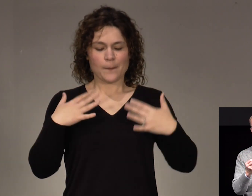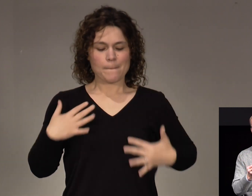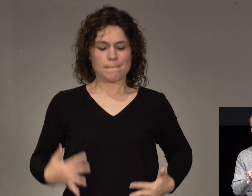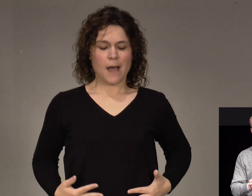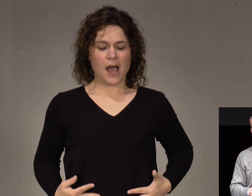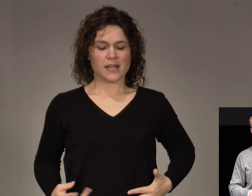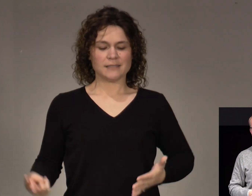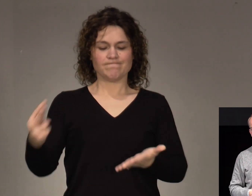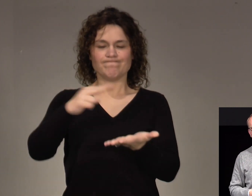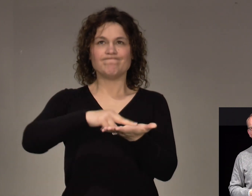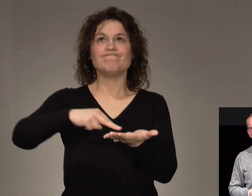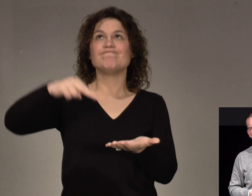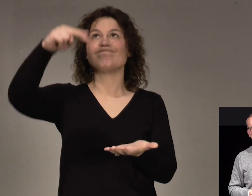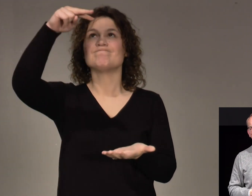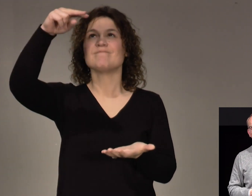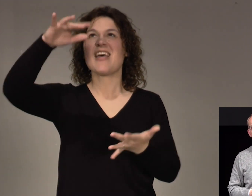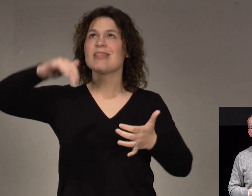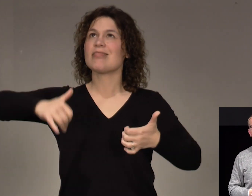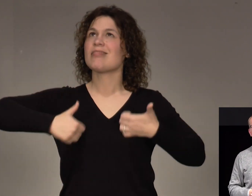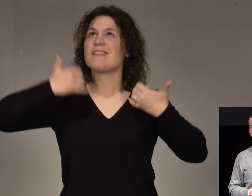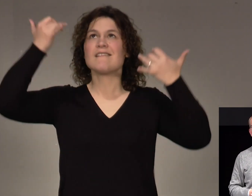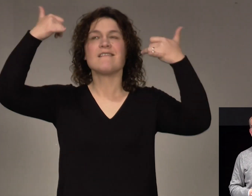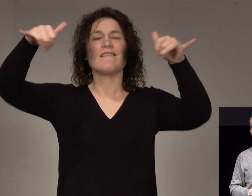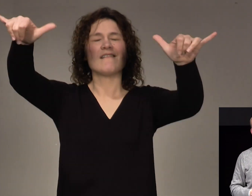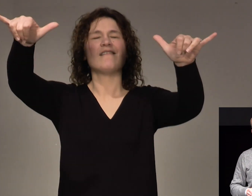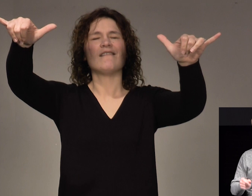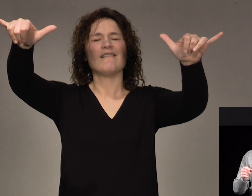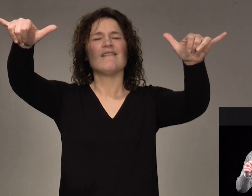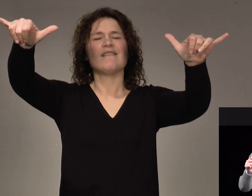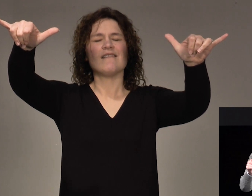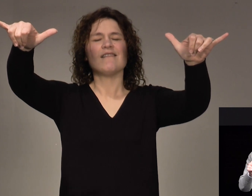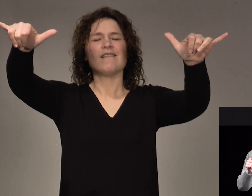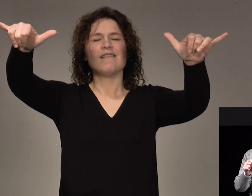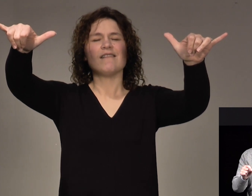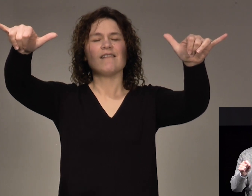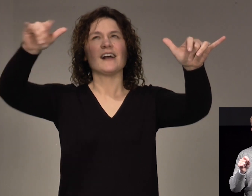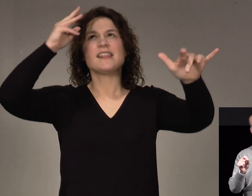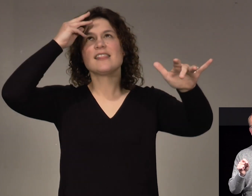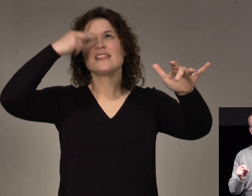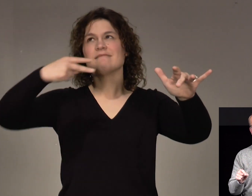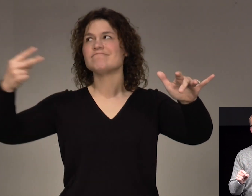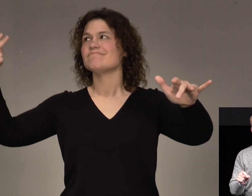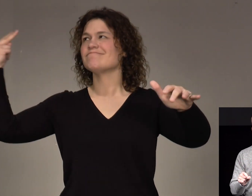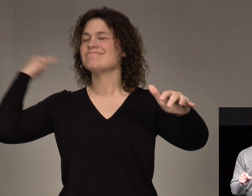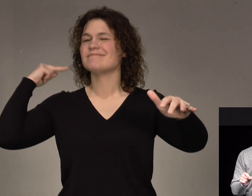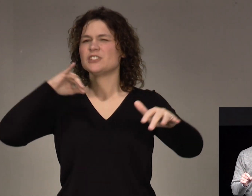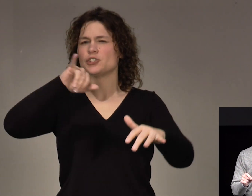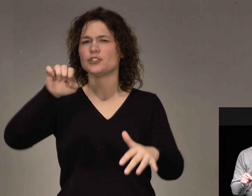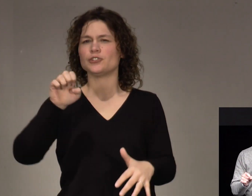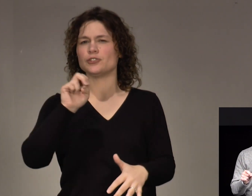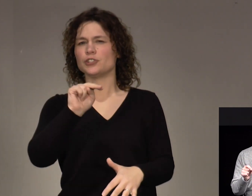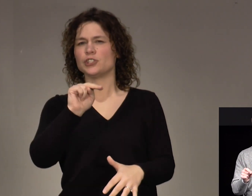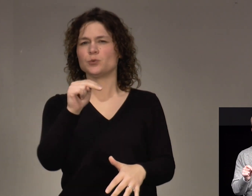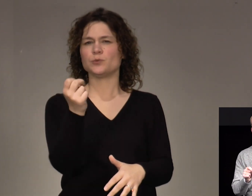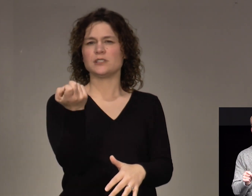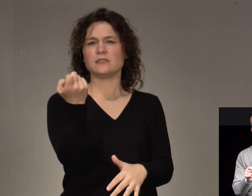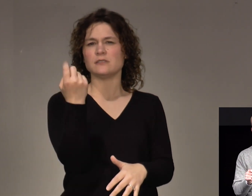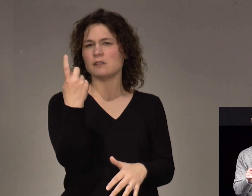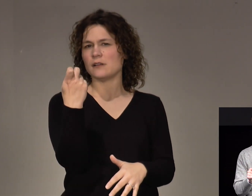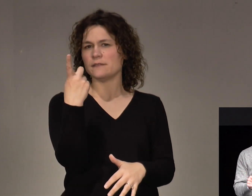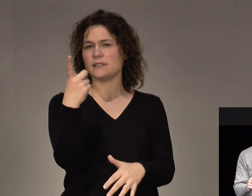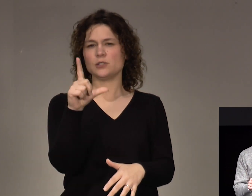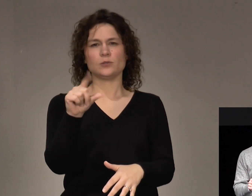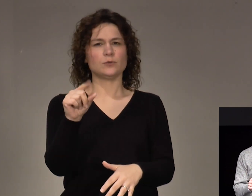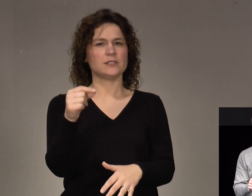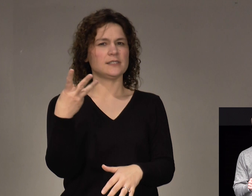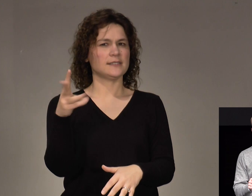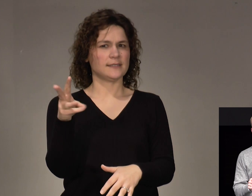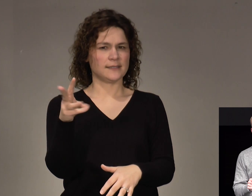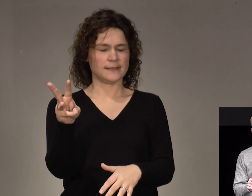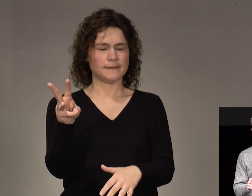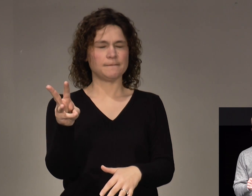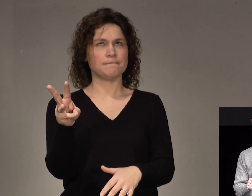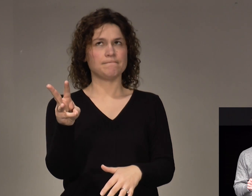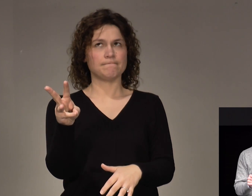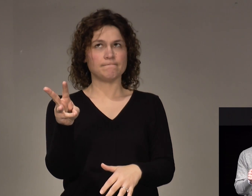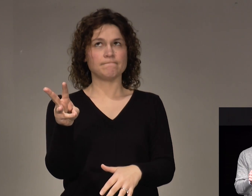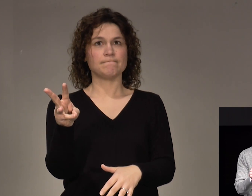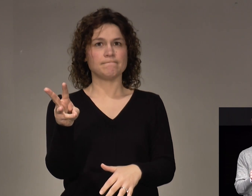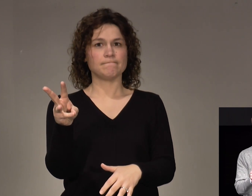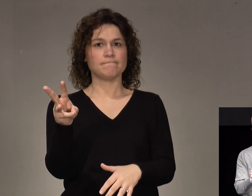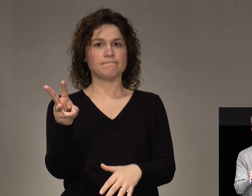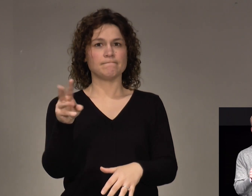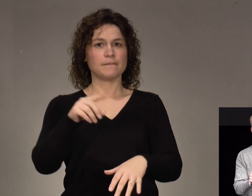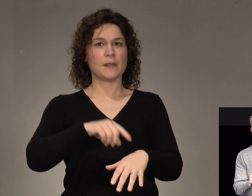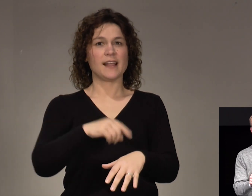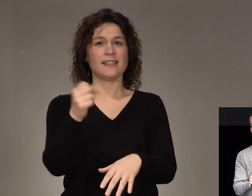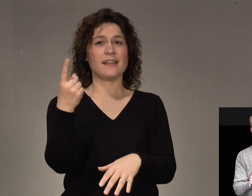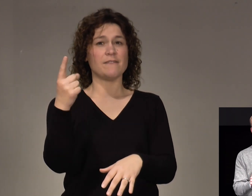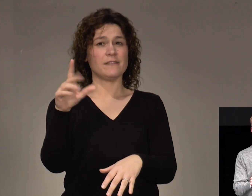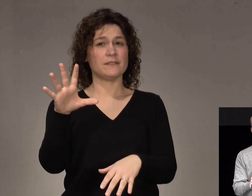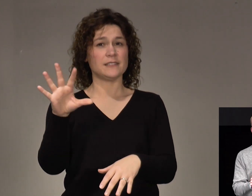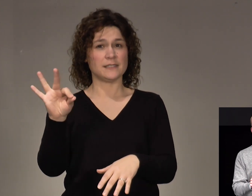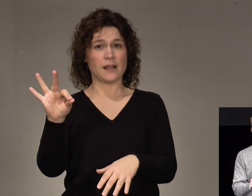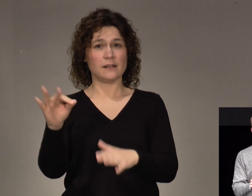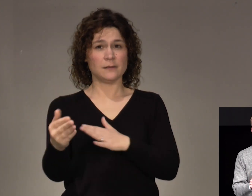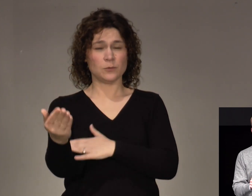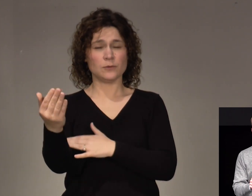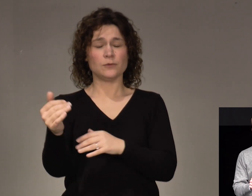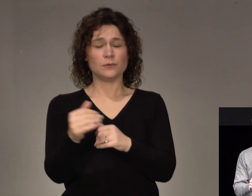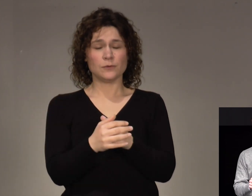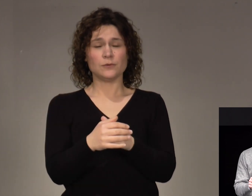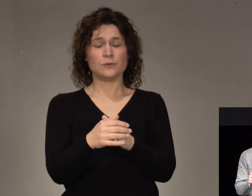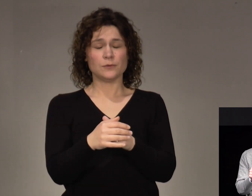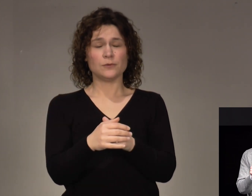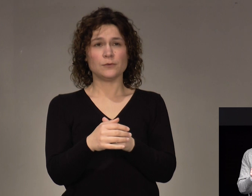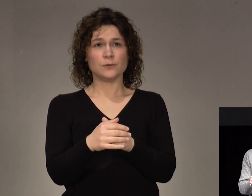everlasting," I go back to January 11th 2016 at 11:59 a.m. when I get a phone